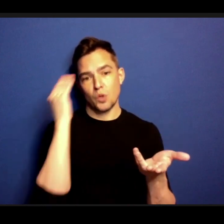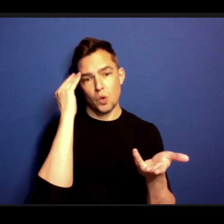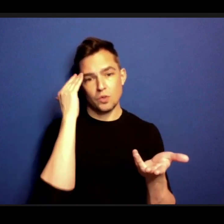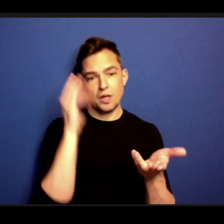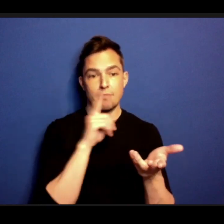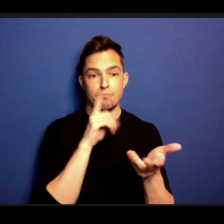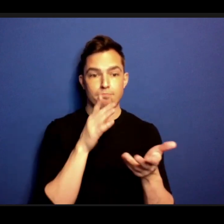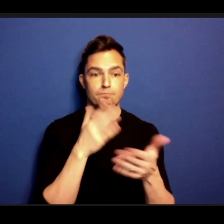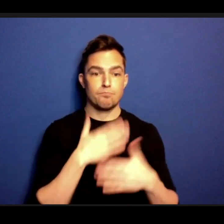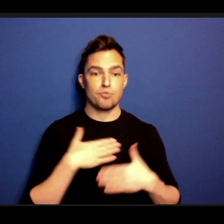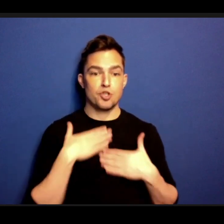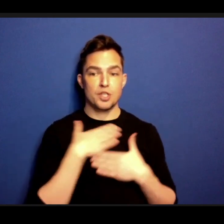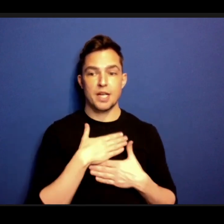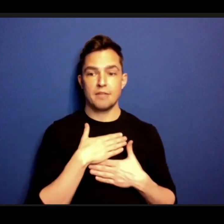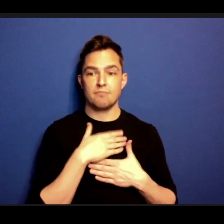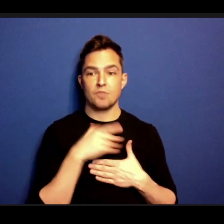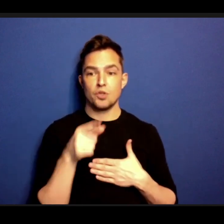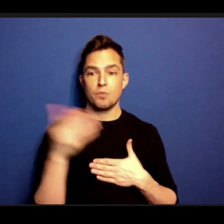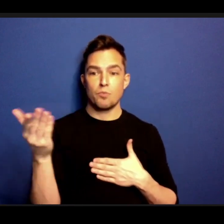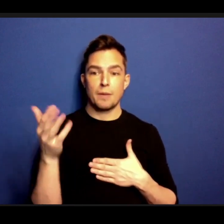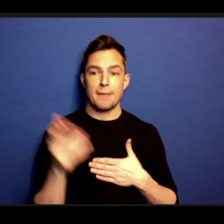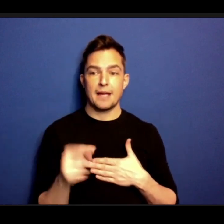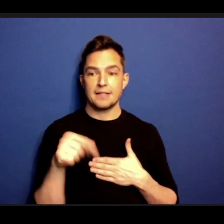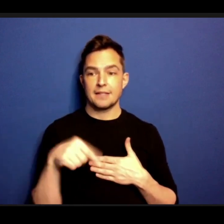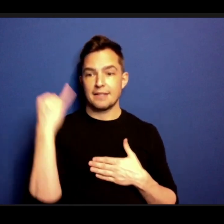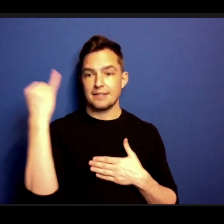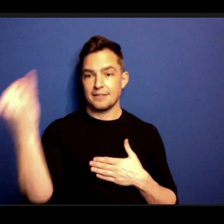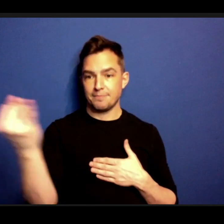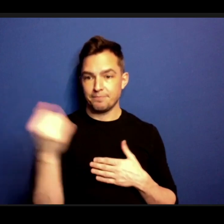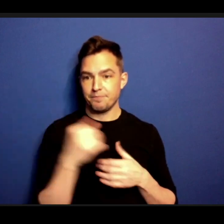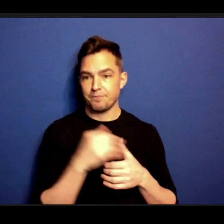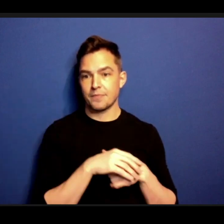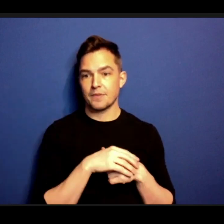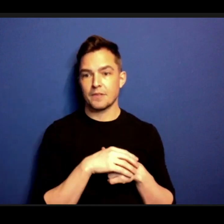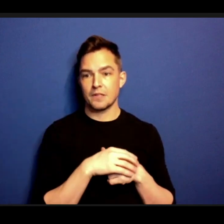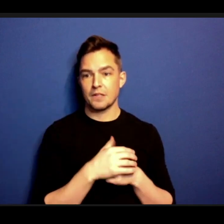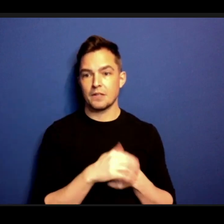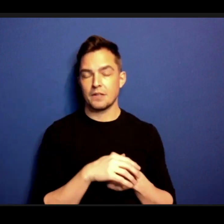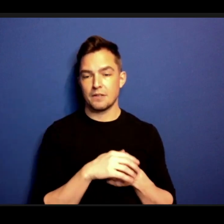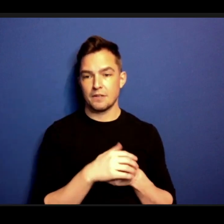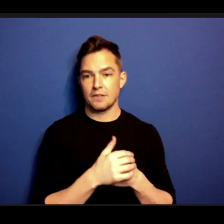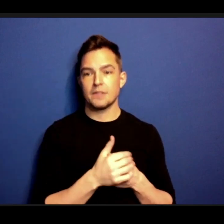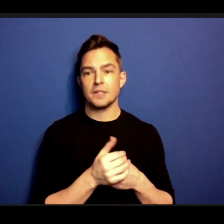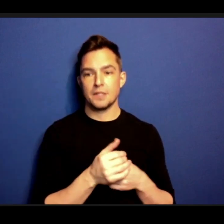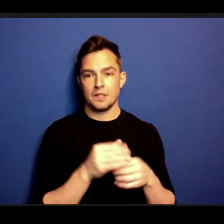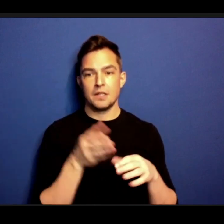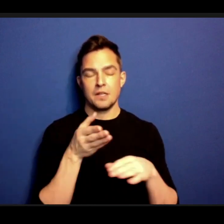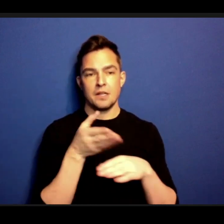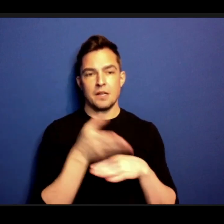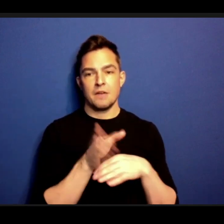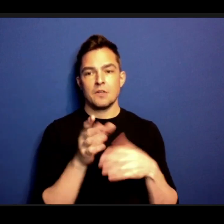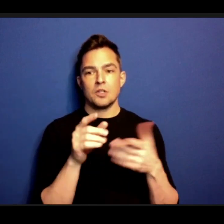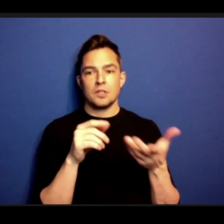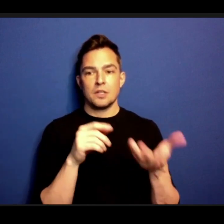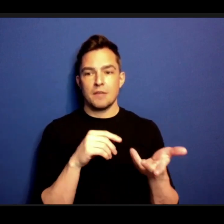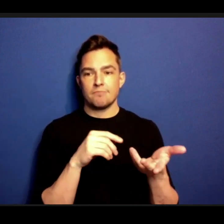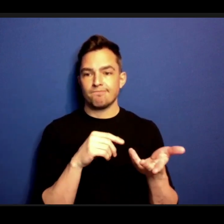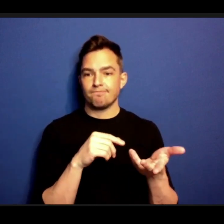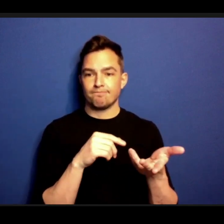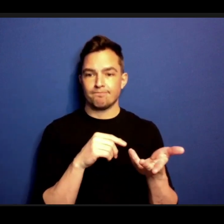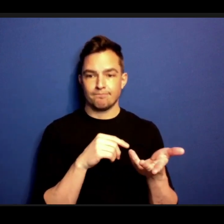us back to the idea of our research as well as really the idea of guarding and protecting